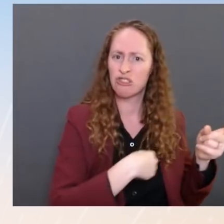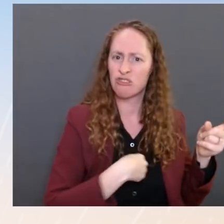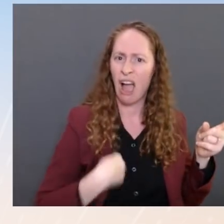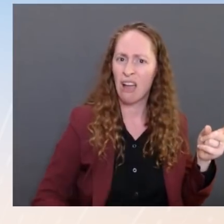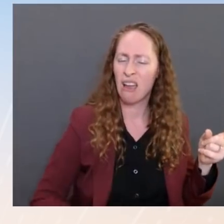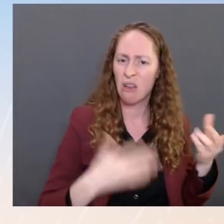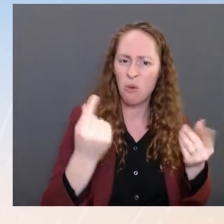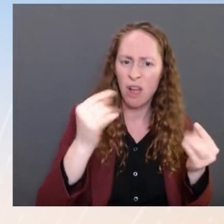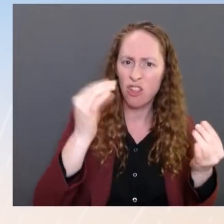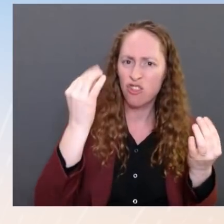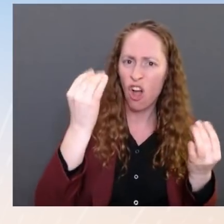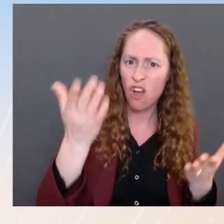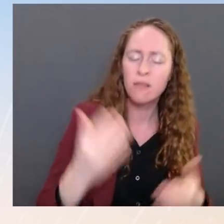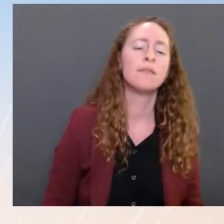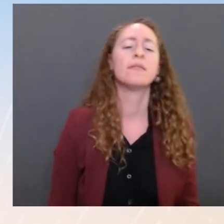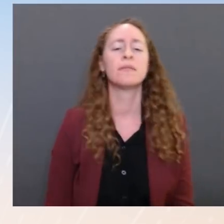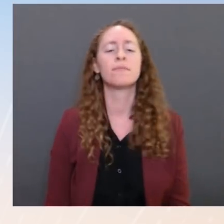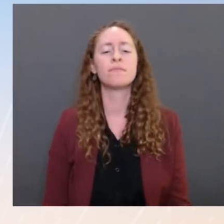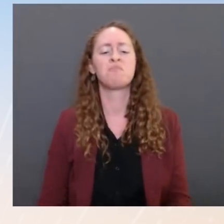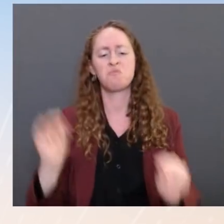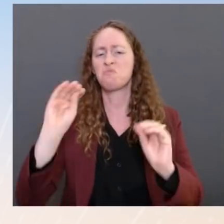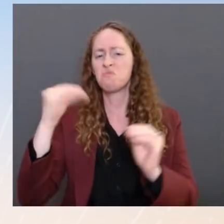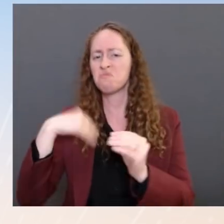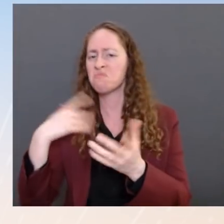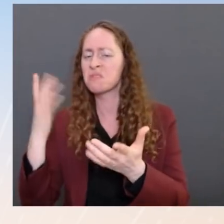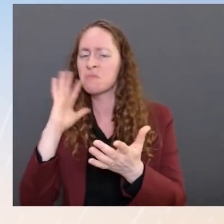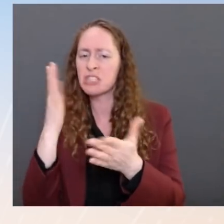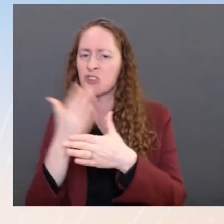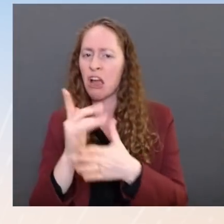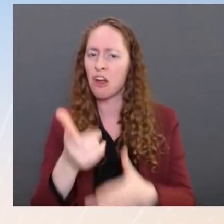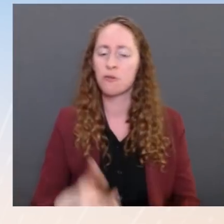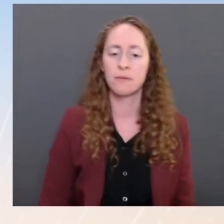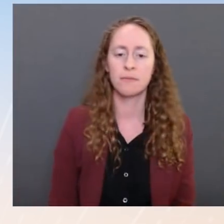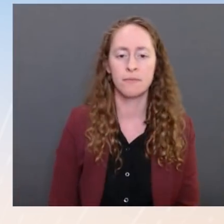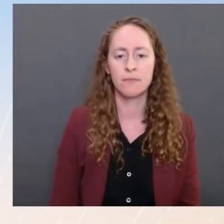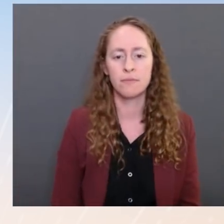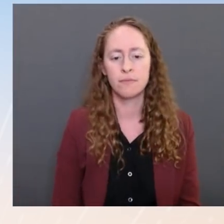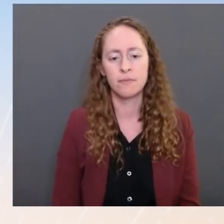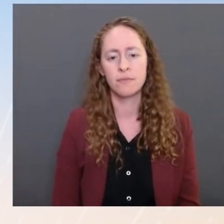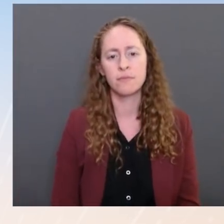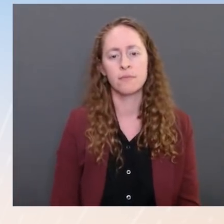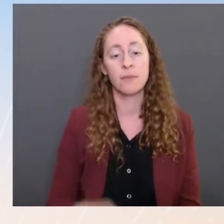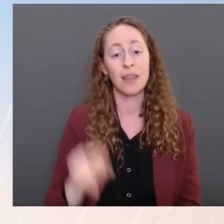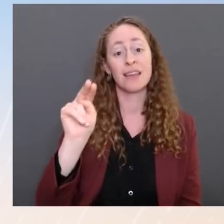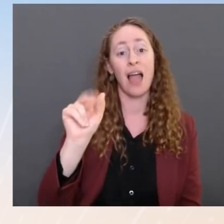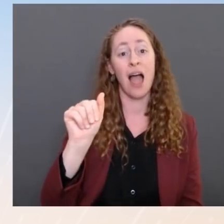If Finland and Sweden are successful in their attempts to join NATO, that would put the U.S. on the hook, again,